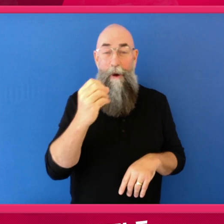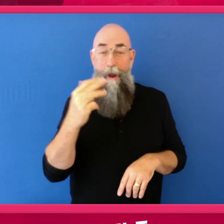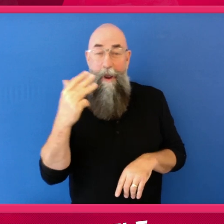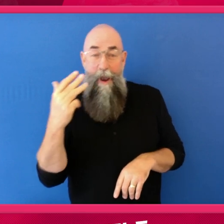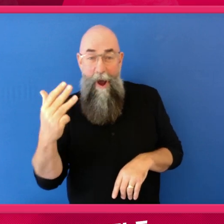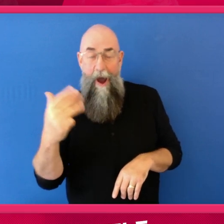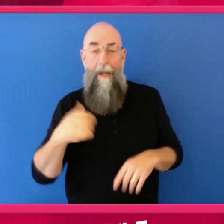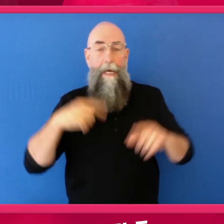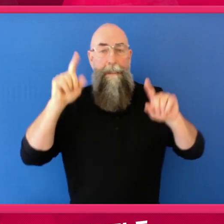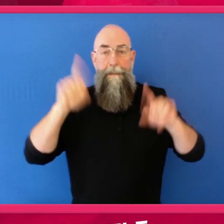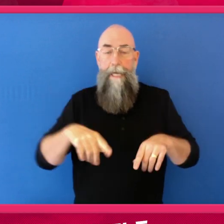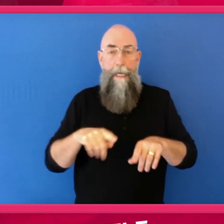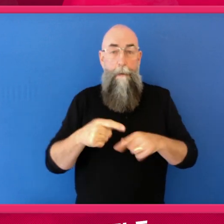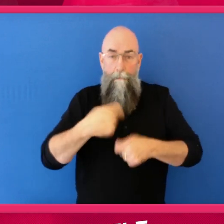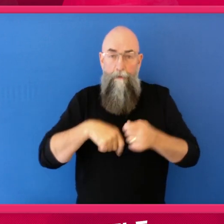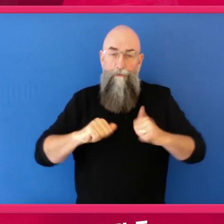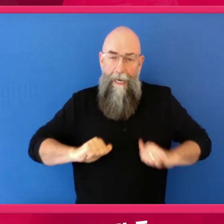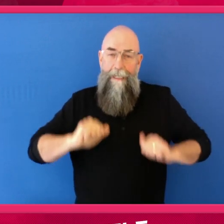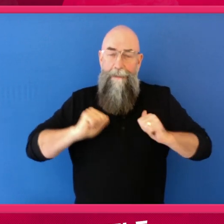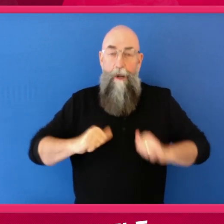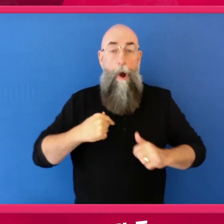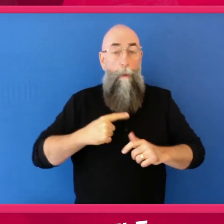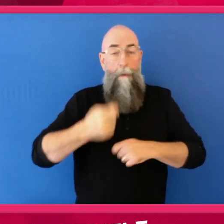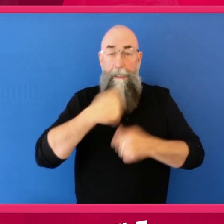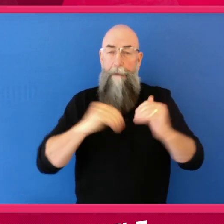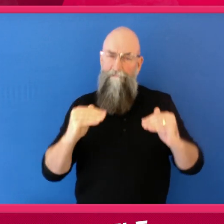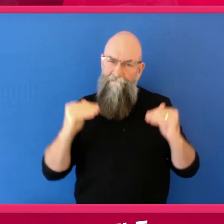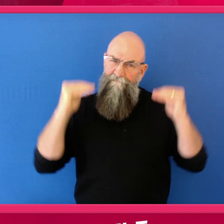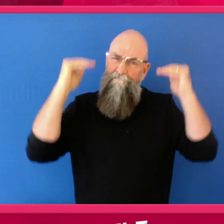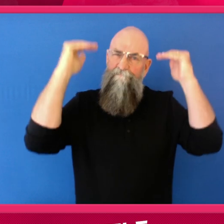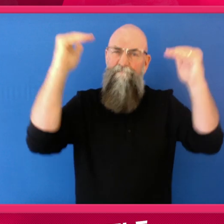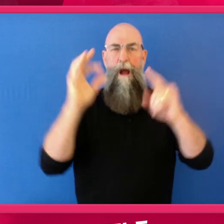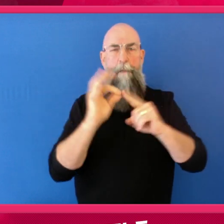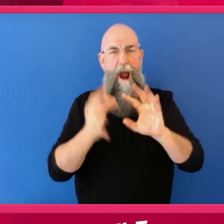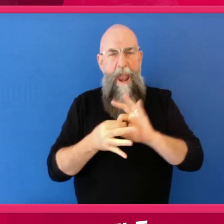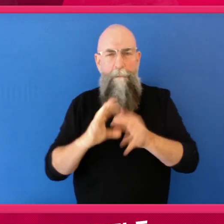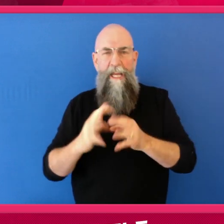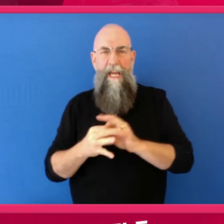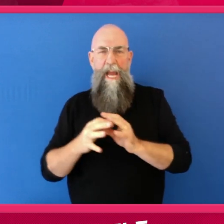and to being a Paralympic athlete, seeing Paralympic champions back then, swimmers like